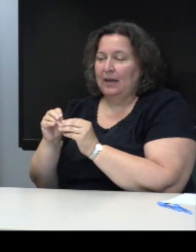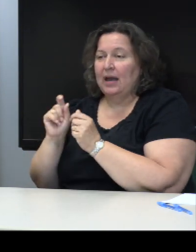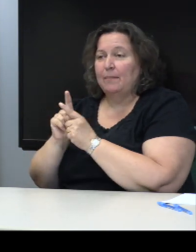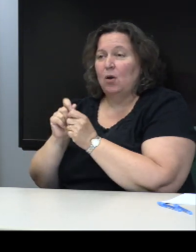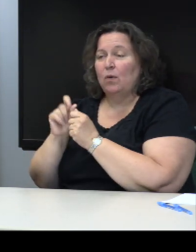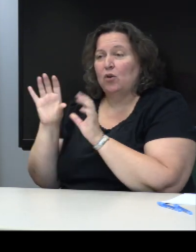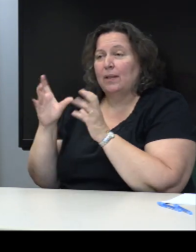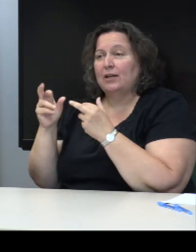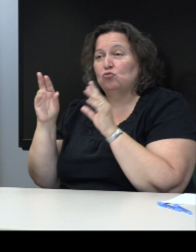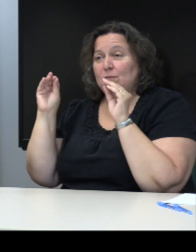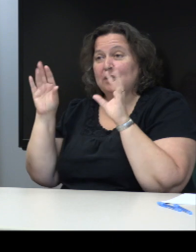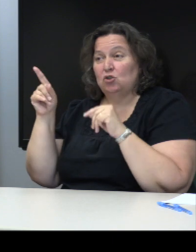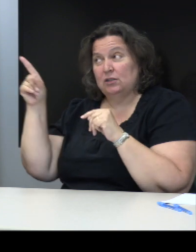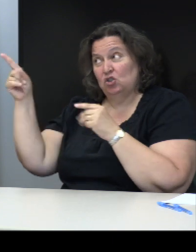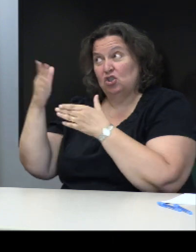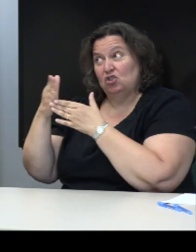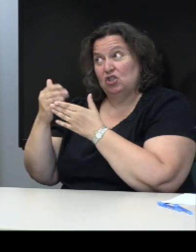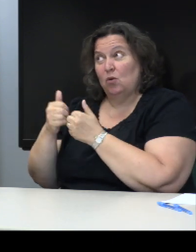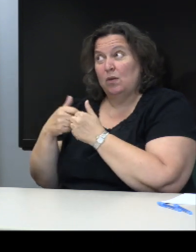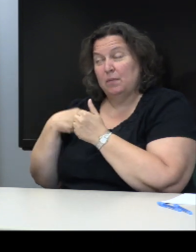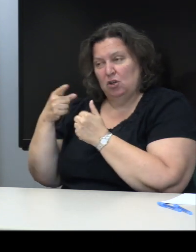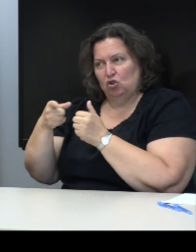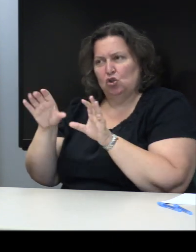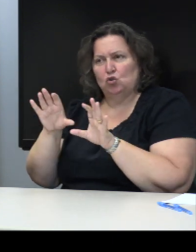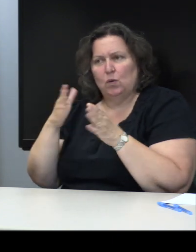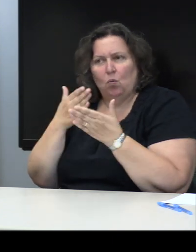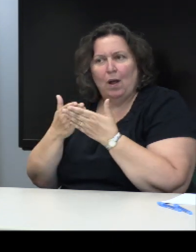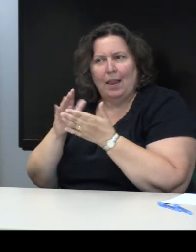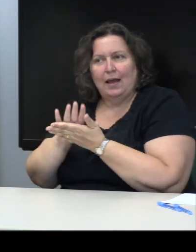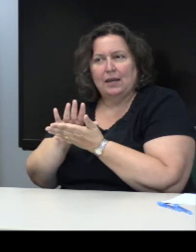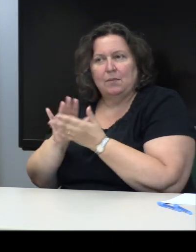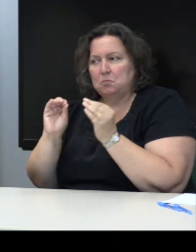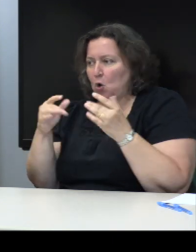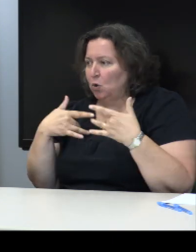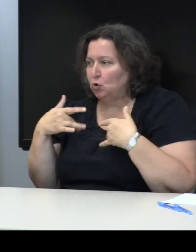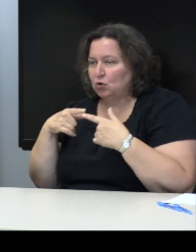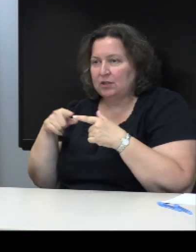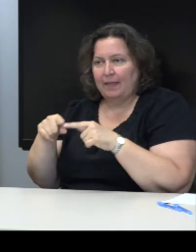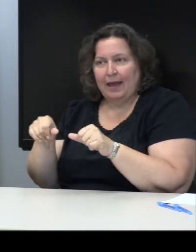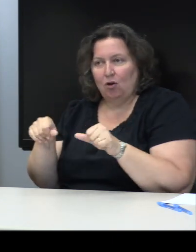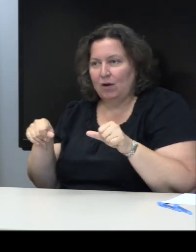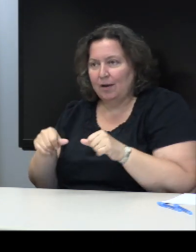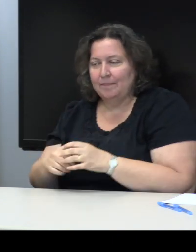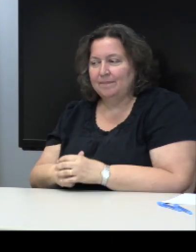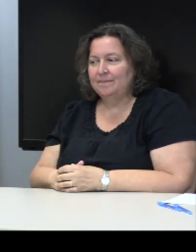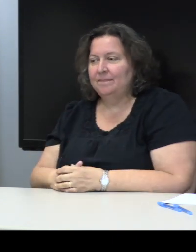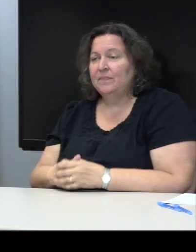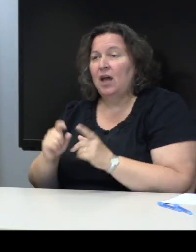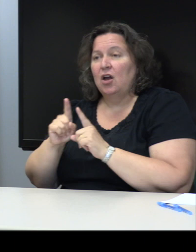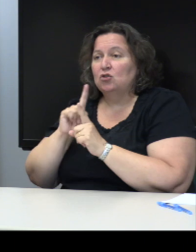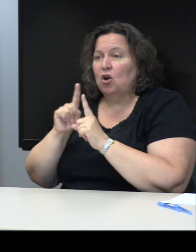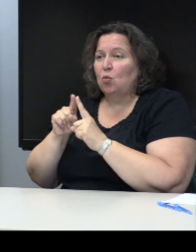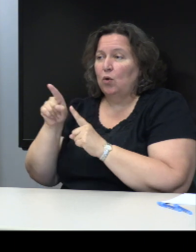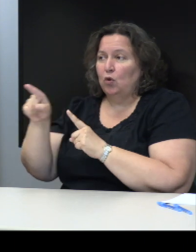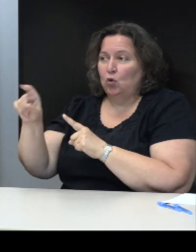and she shared that she is doing well academically and has no concerns in this area. I also talked with you, Sheridan, prior to this meeting